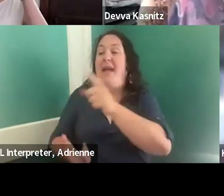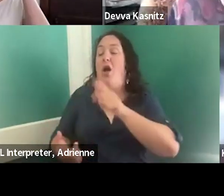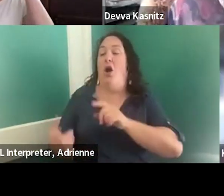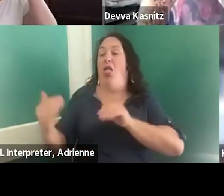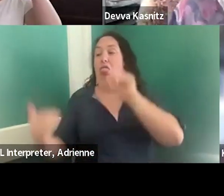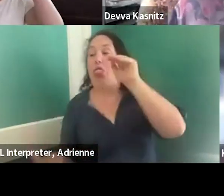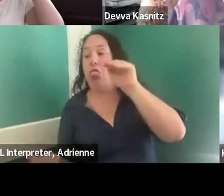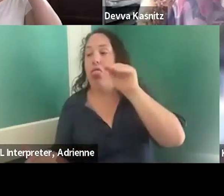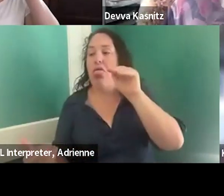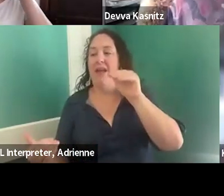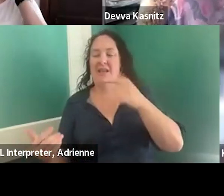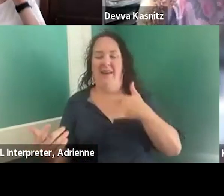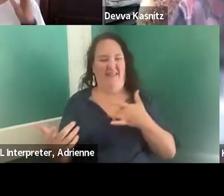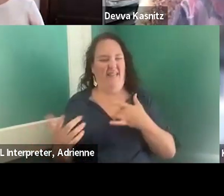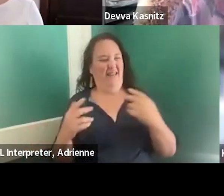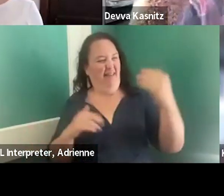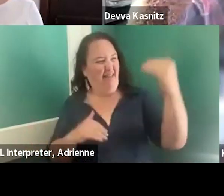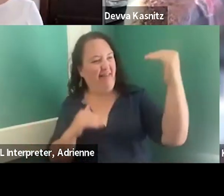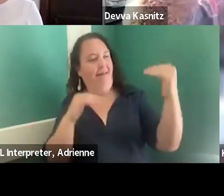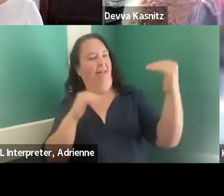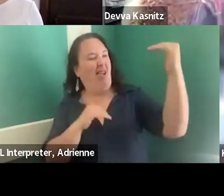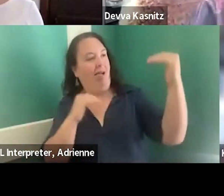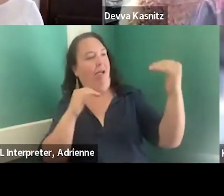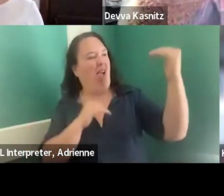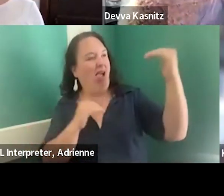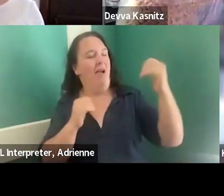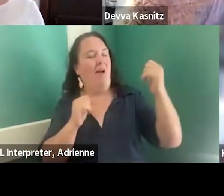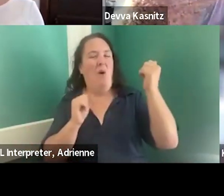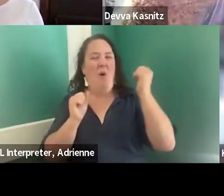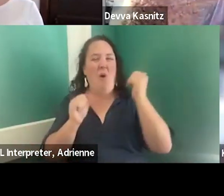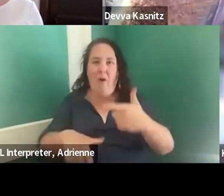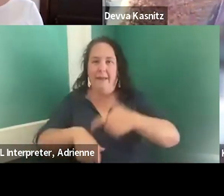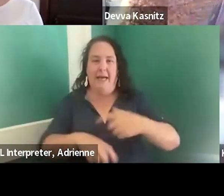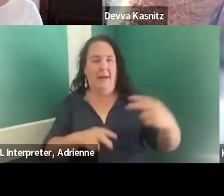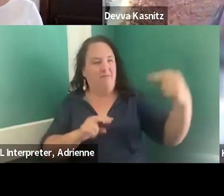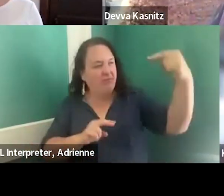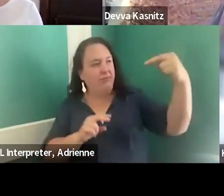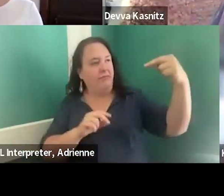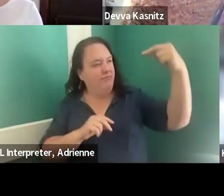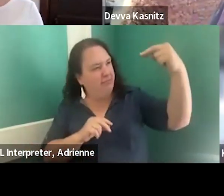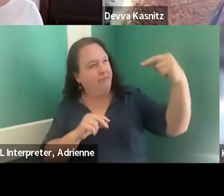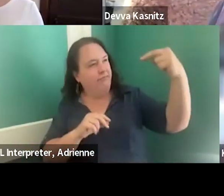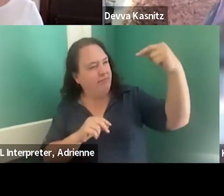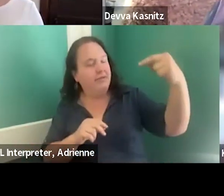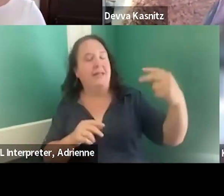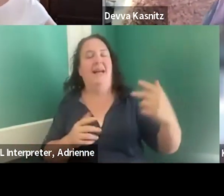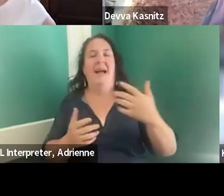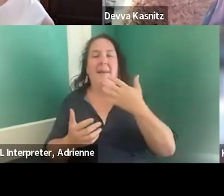all the time, and I wish people would just treat disabled people like disabled people--